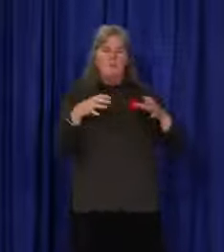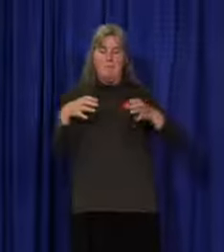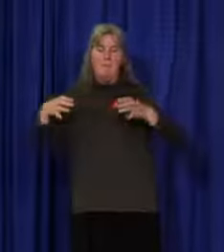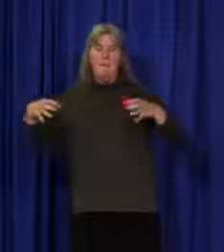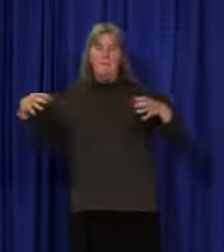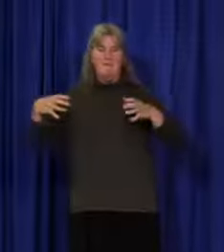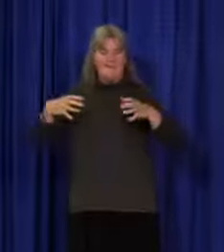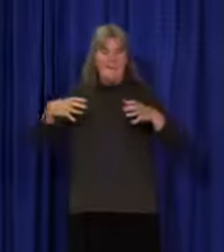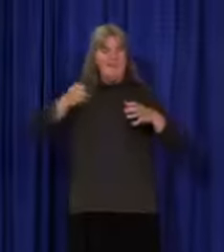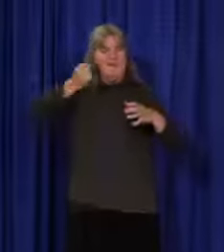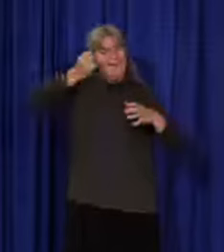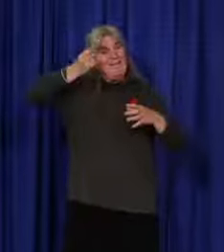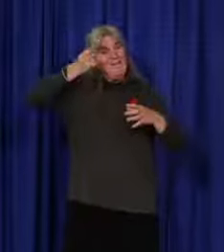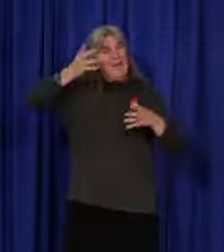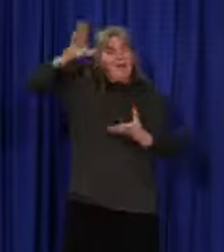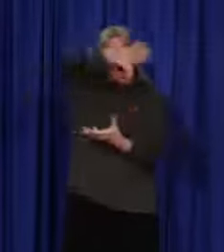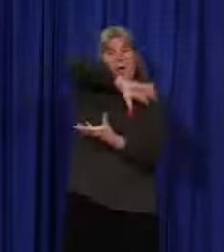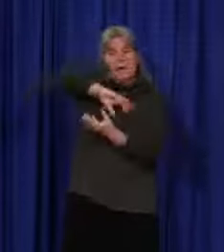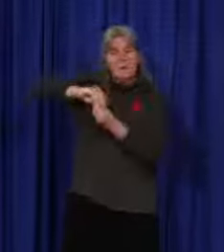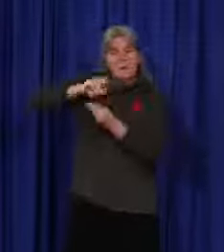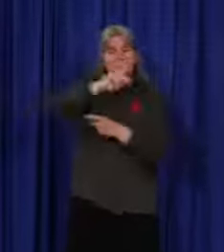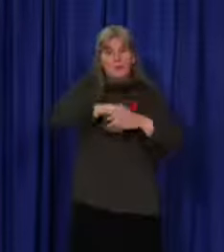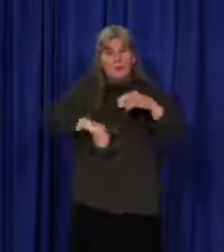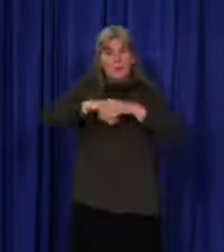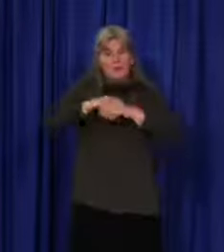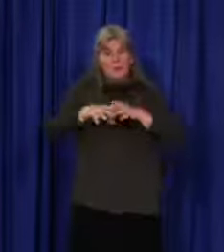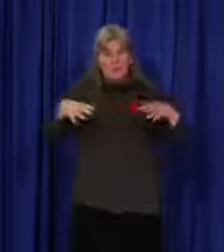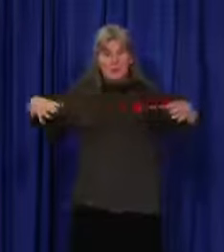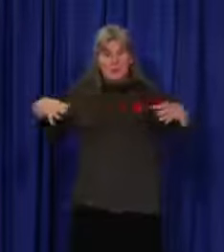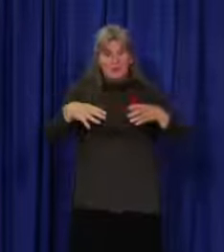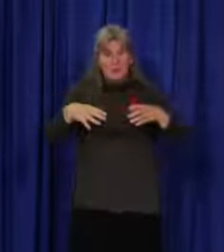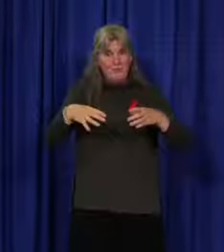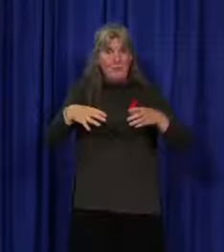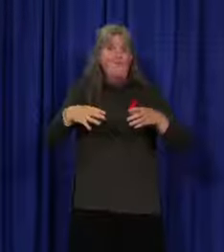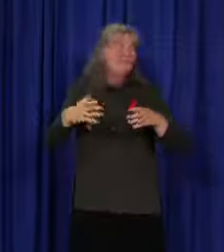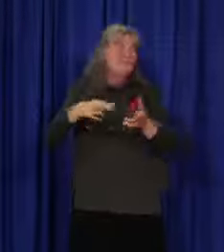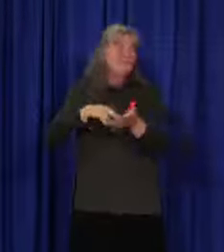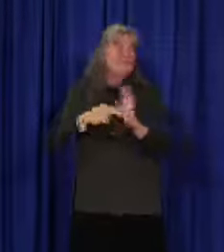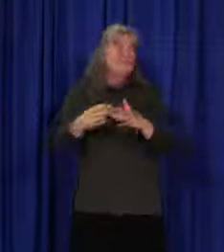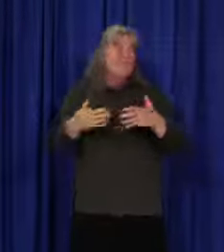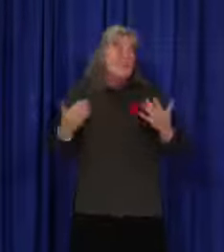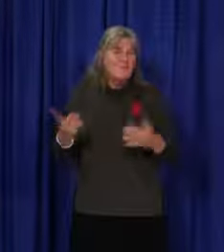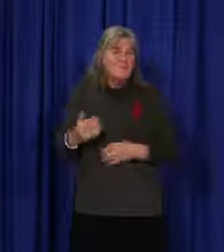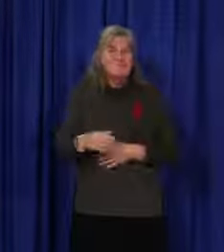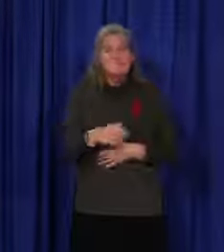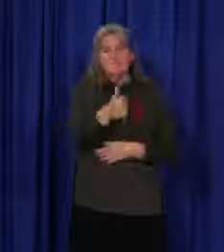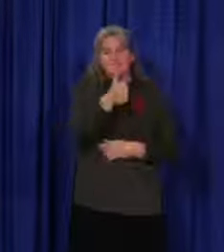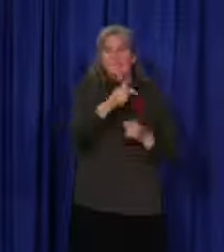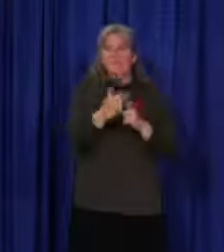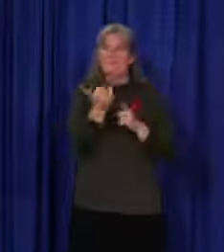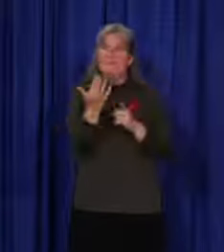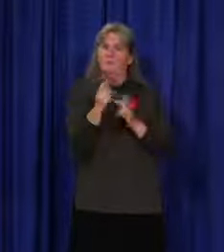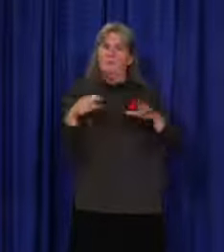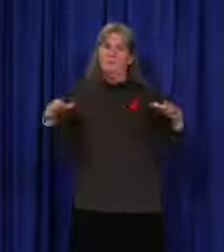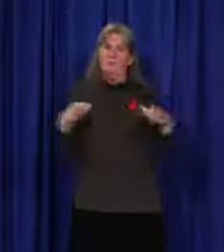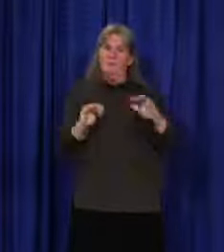seating, and serving of food. This means that with proper planning, a variety of ceremonial entertainment or